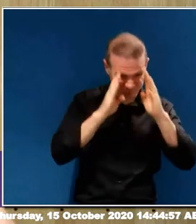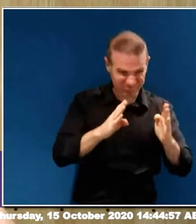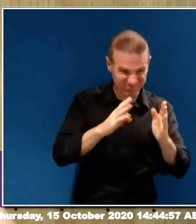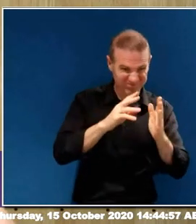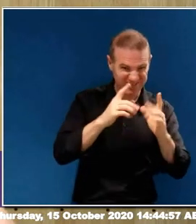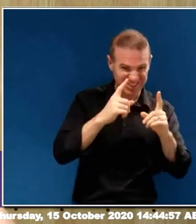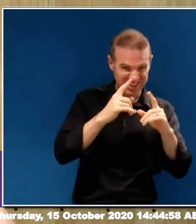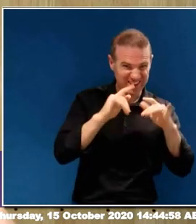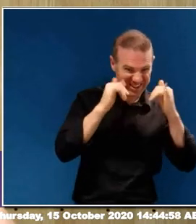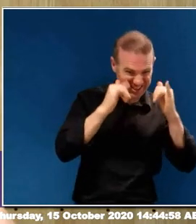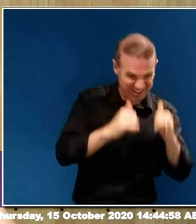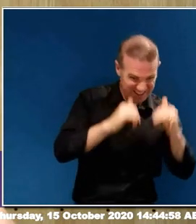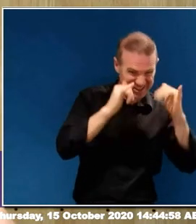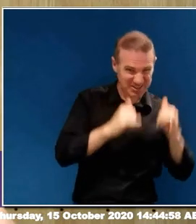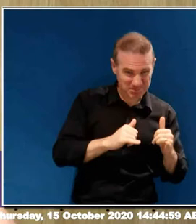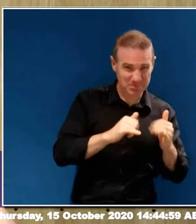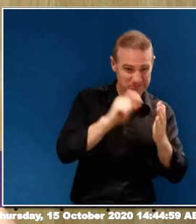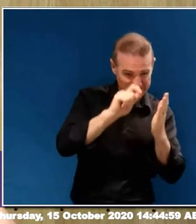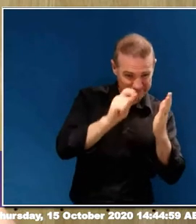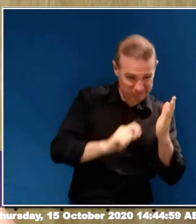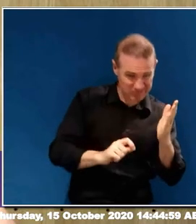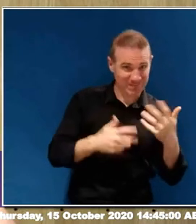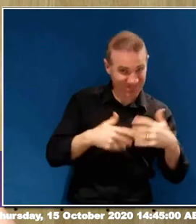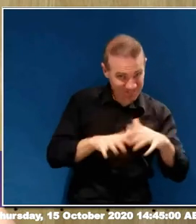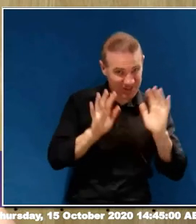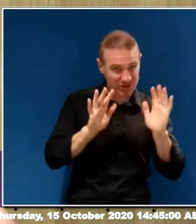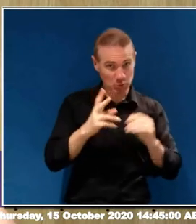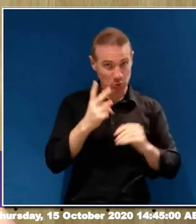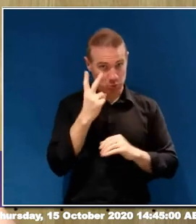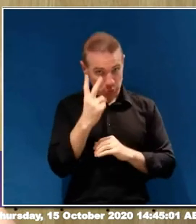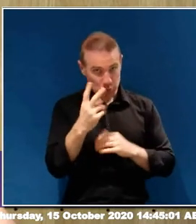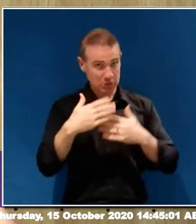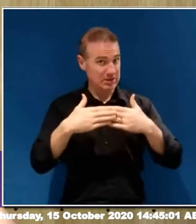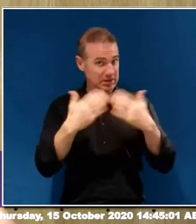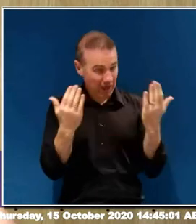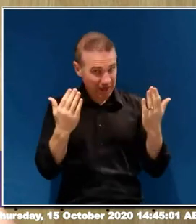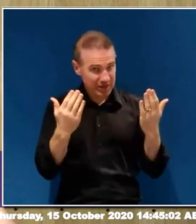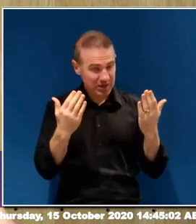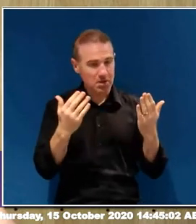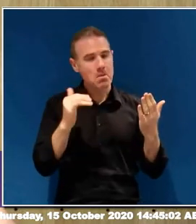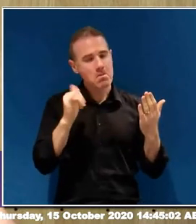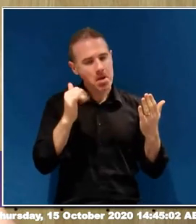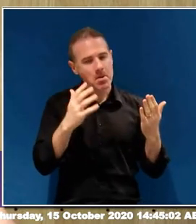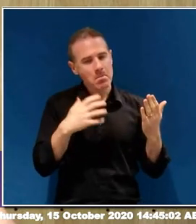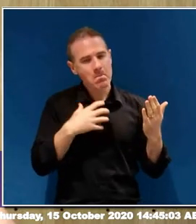Two full days, perhaps more, for one assessment? Yes.